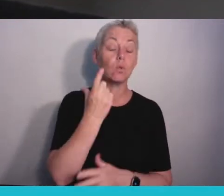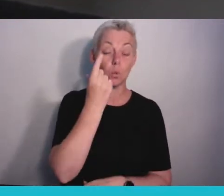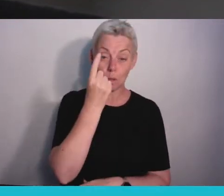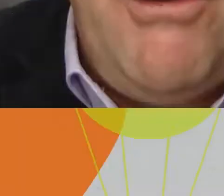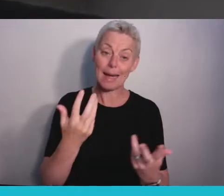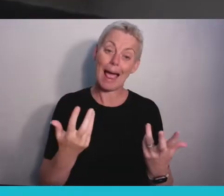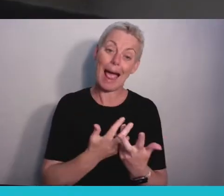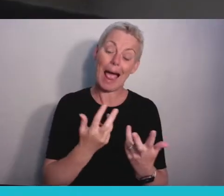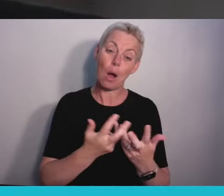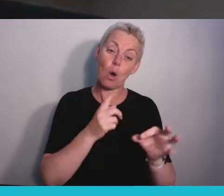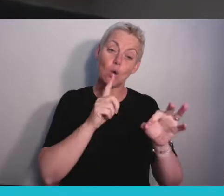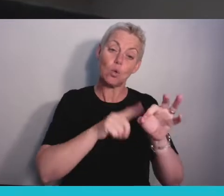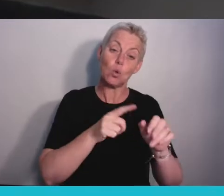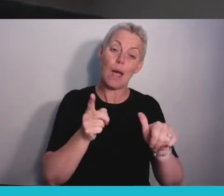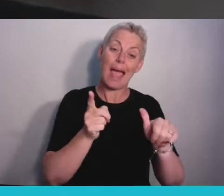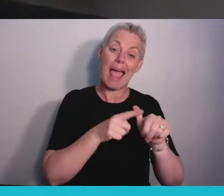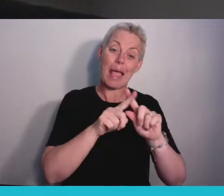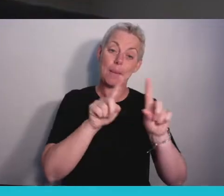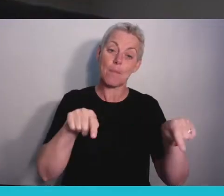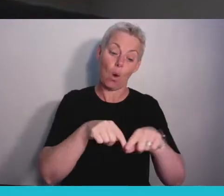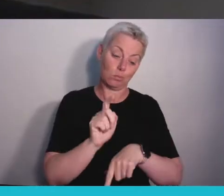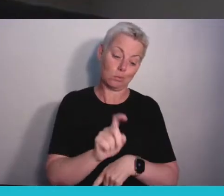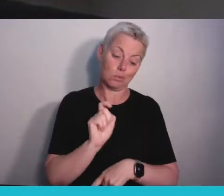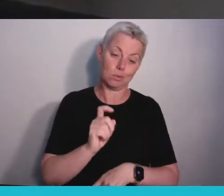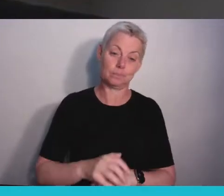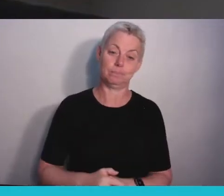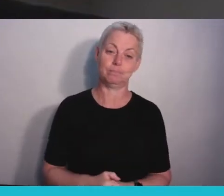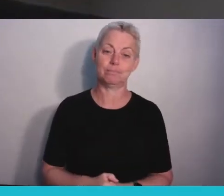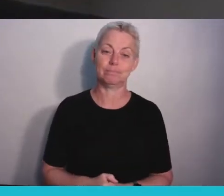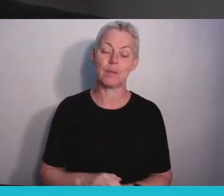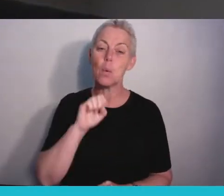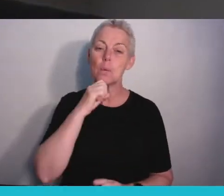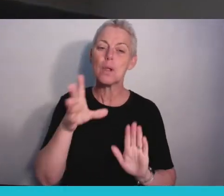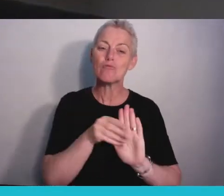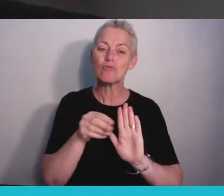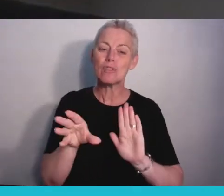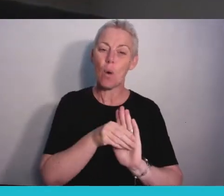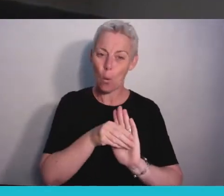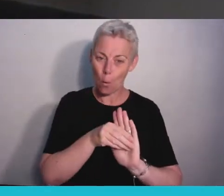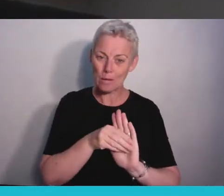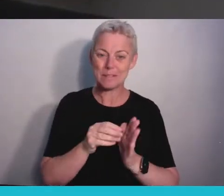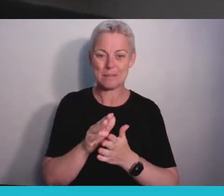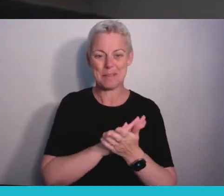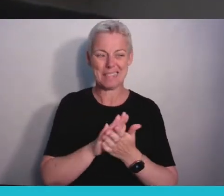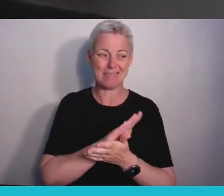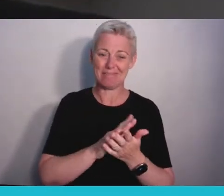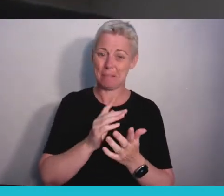This whole event will be recorded to share with those that were unable to join us live.